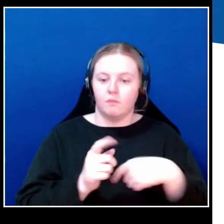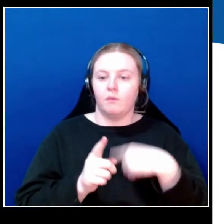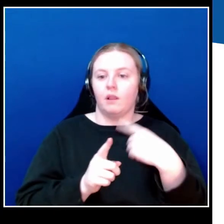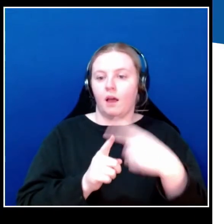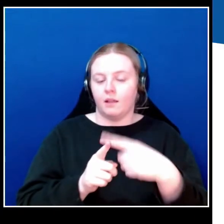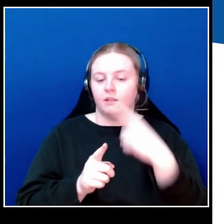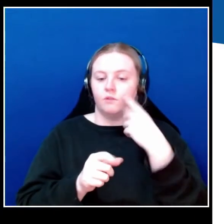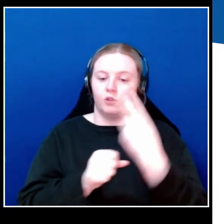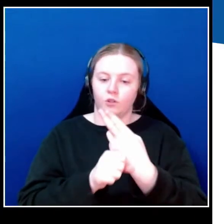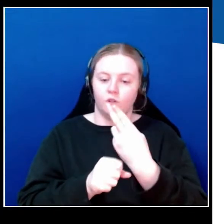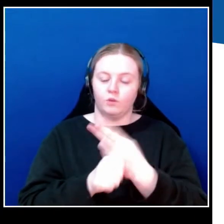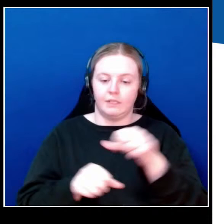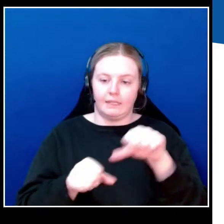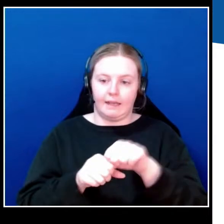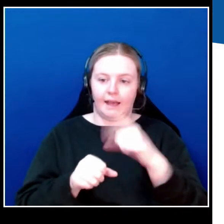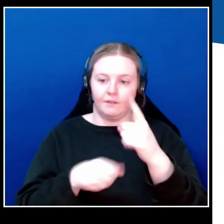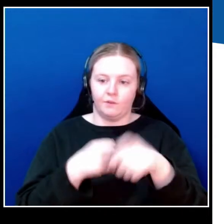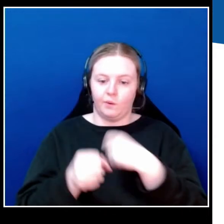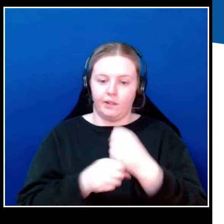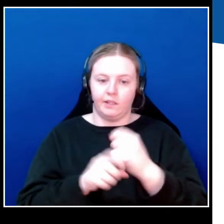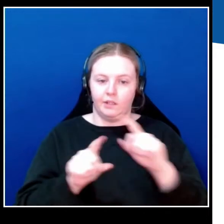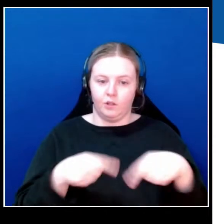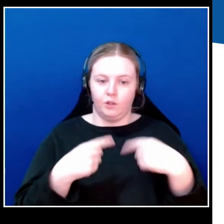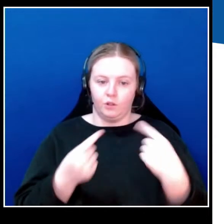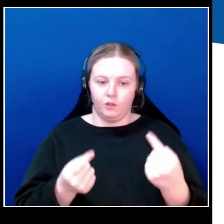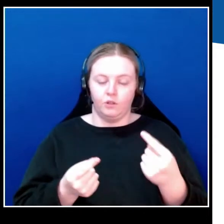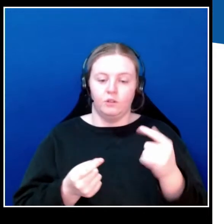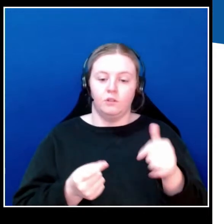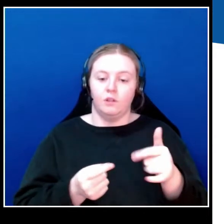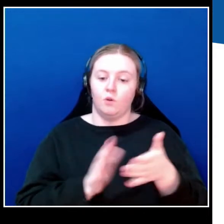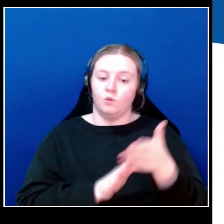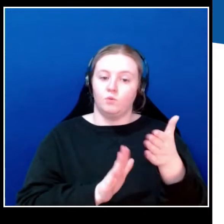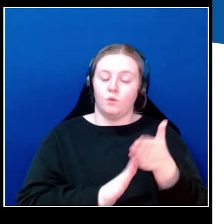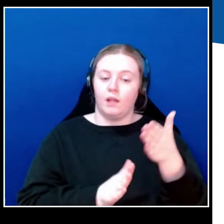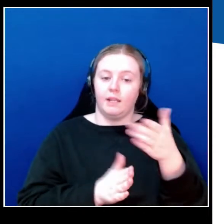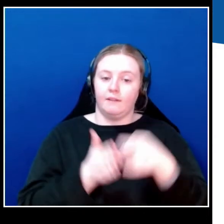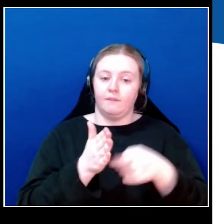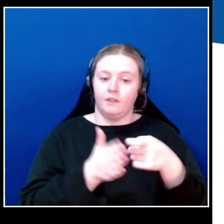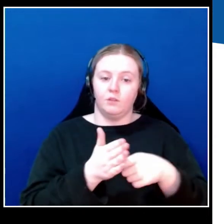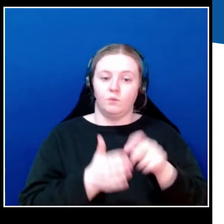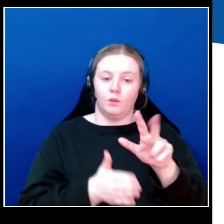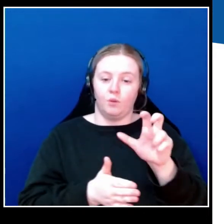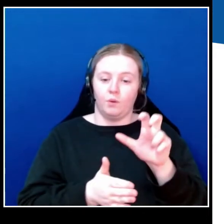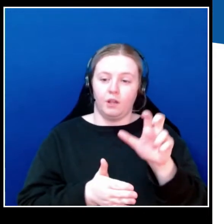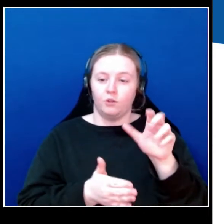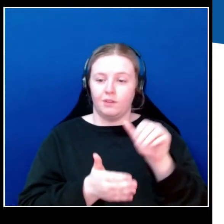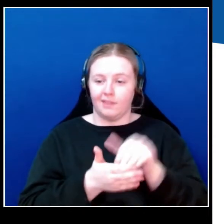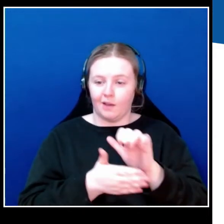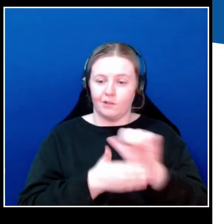Charter fees were $300,000 higher than the previous year due to higher average daily rates.